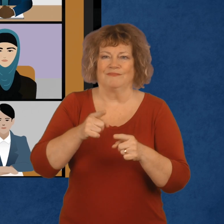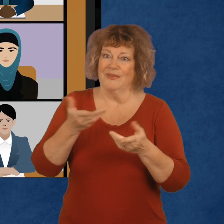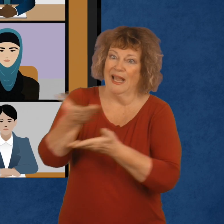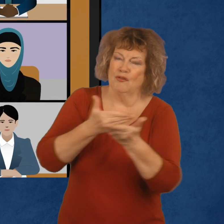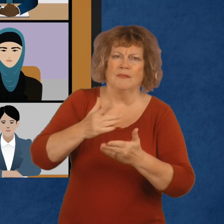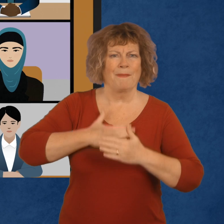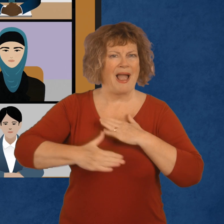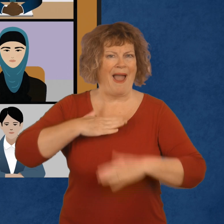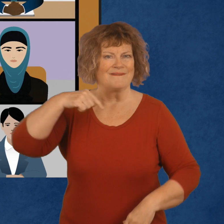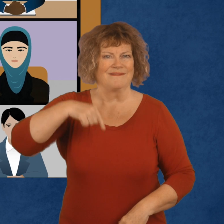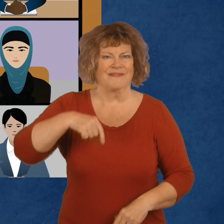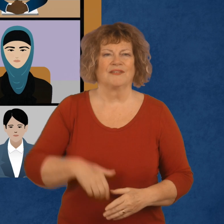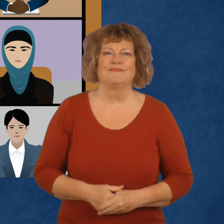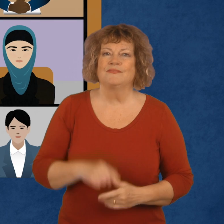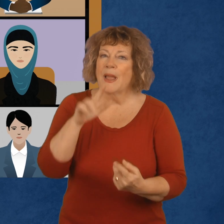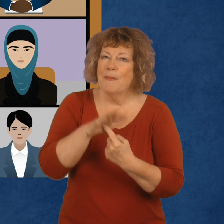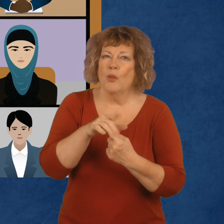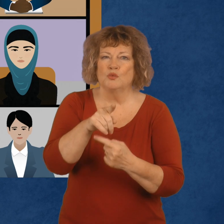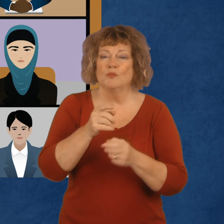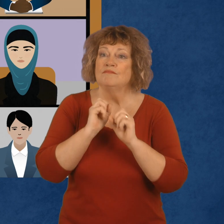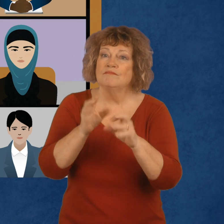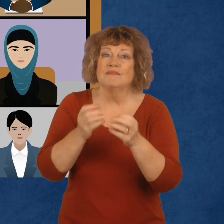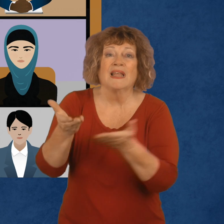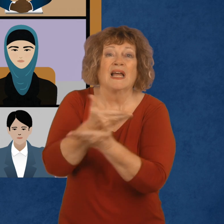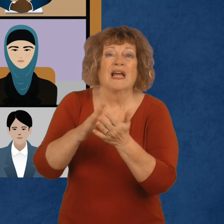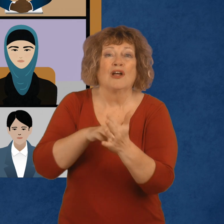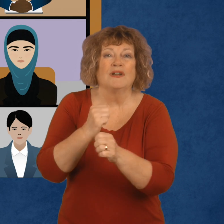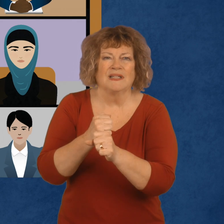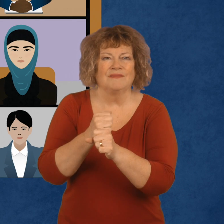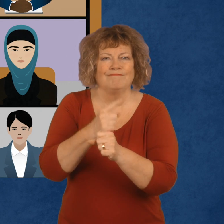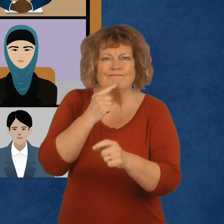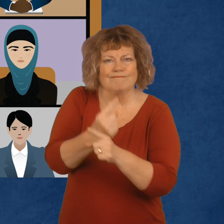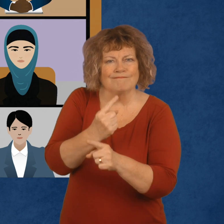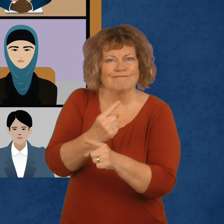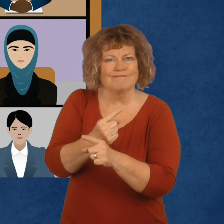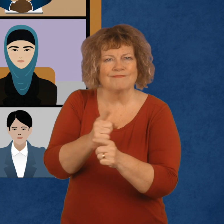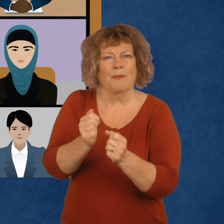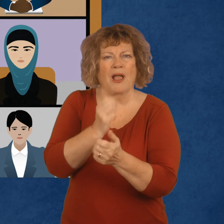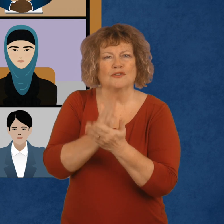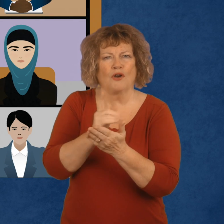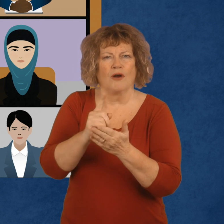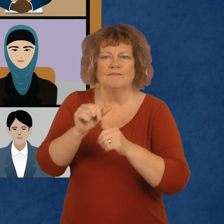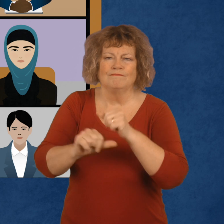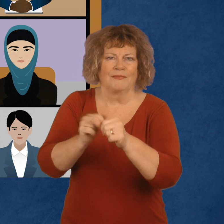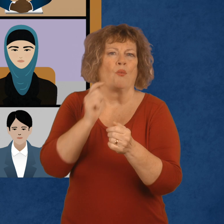This helps to make sure that the process is fair. You should let the judge know if you don't understand something,